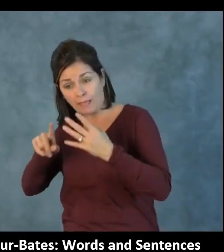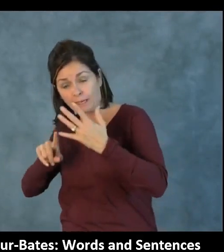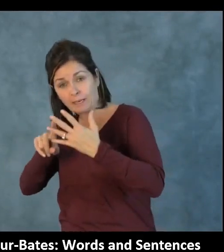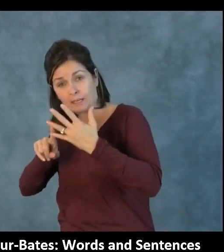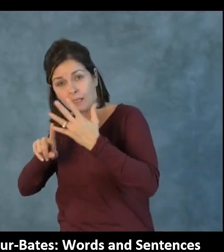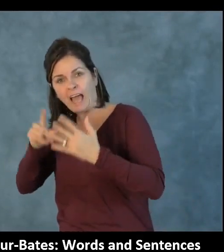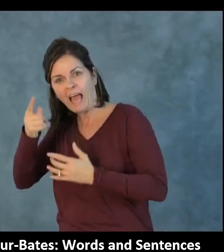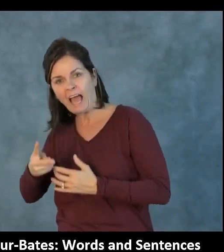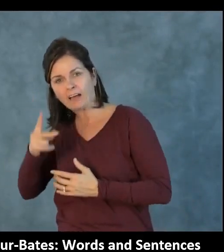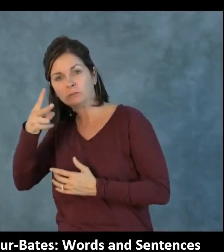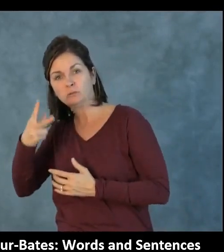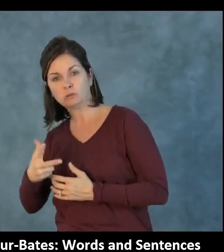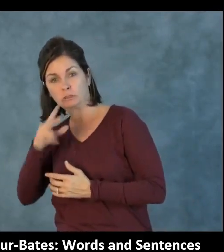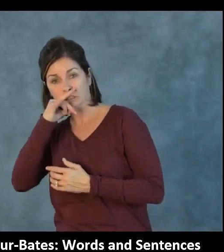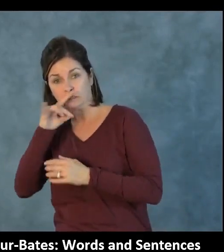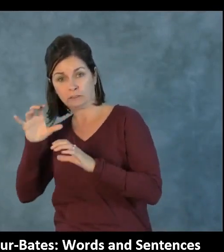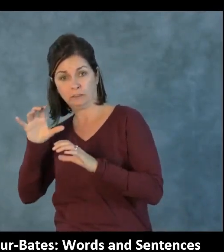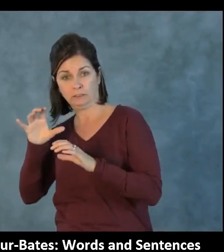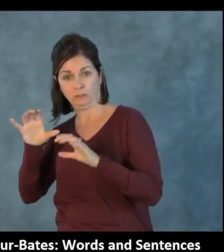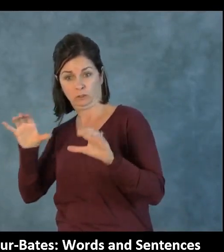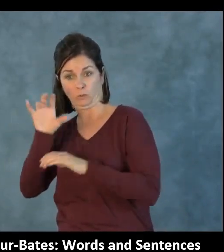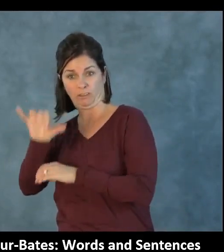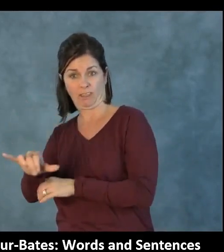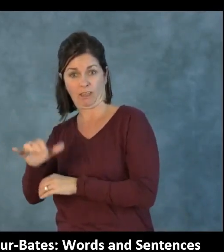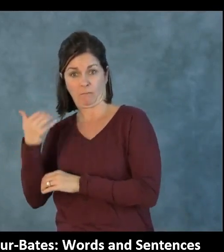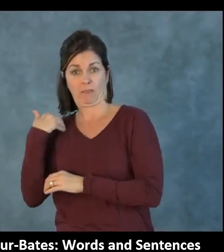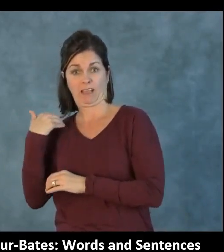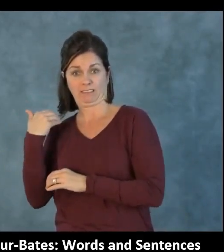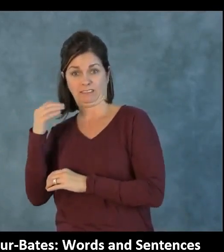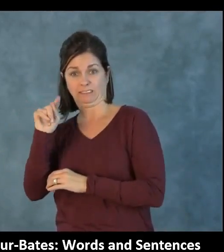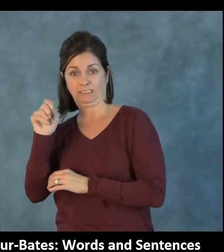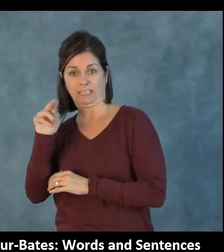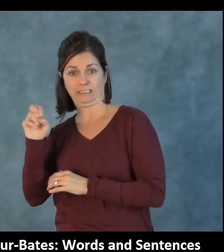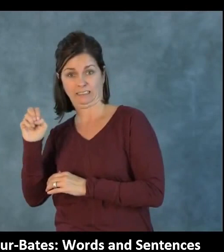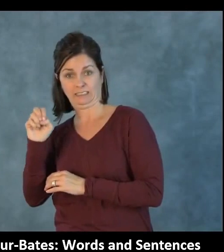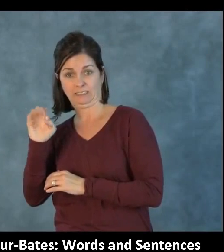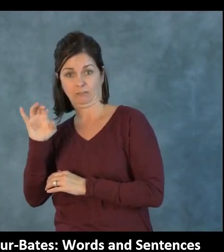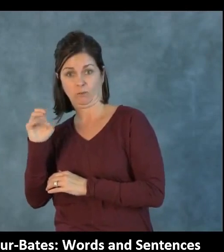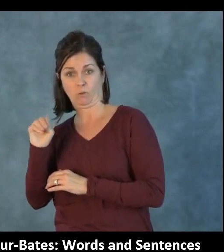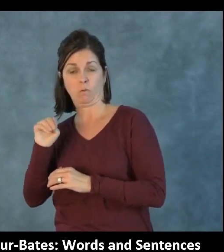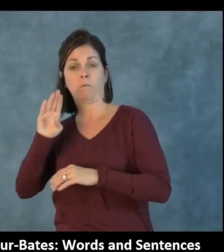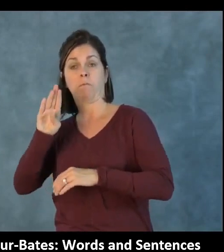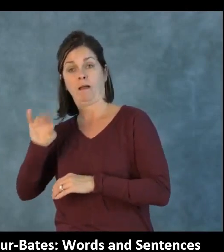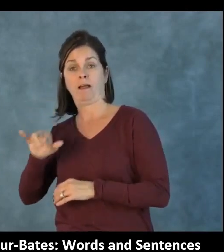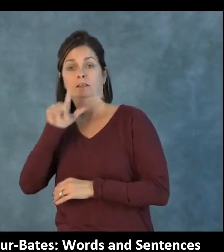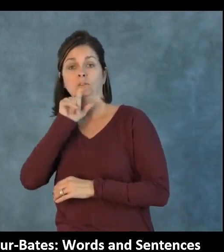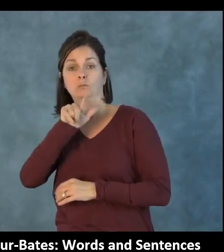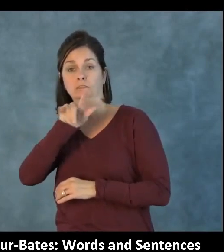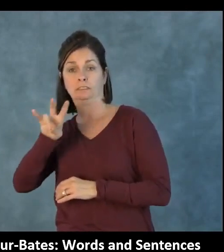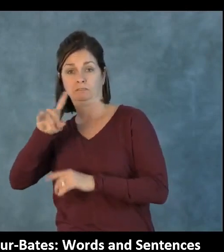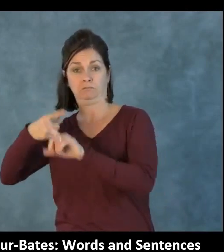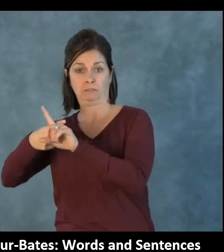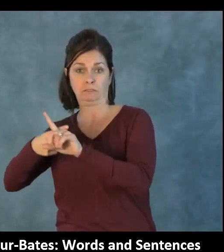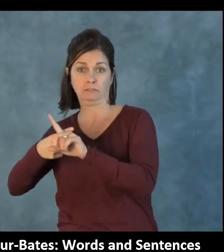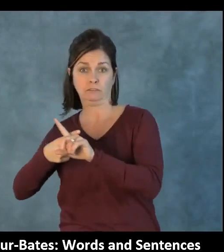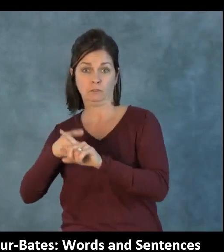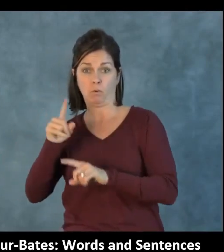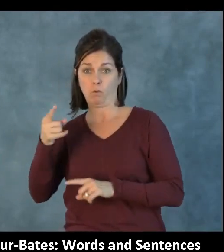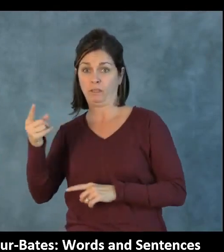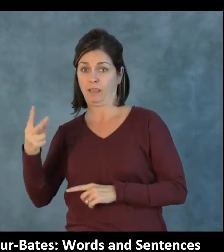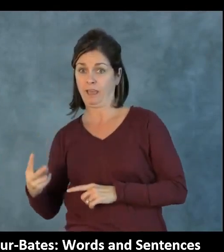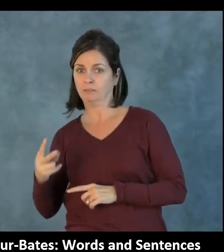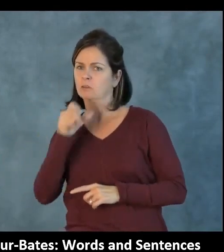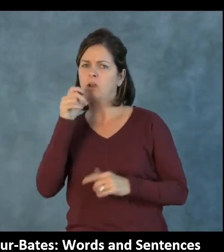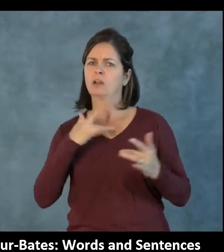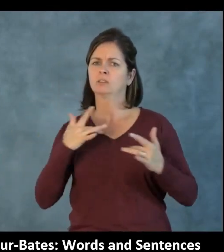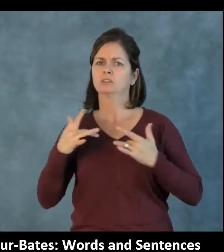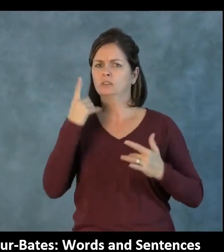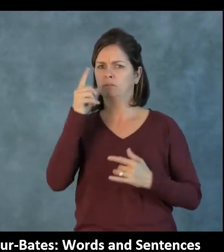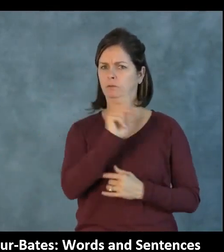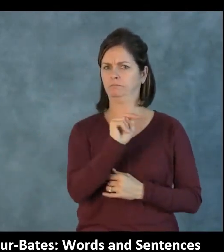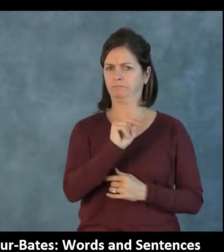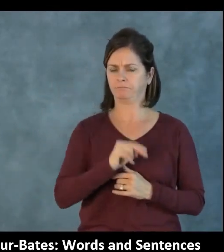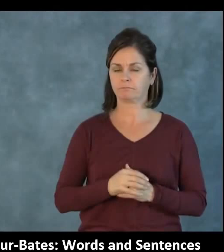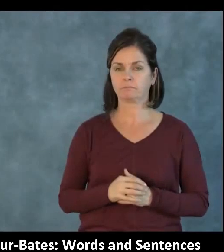producing the Past tense form by 27 months of age.